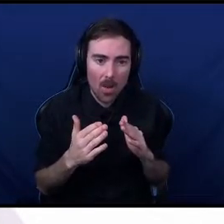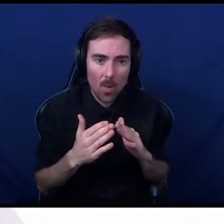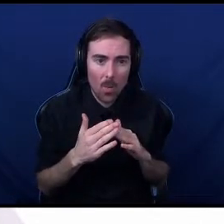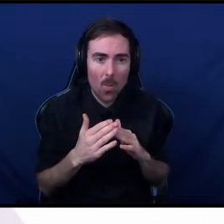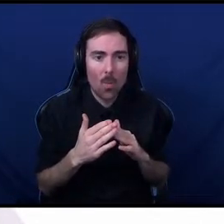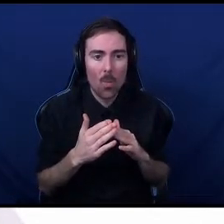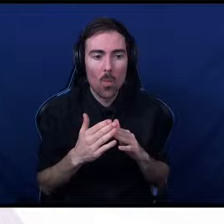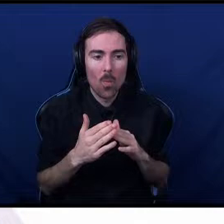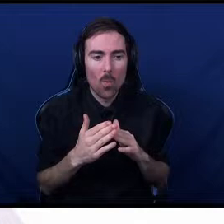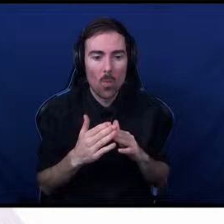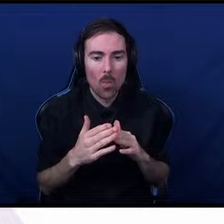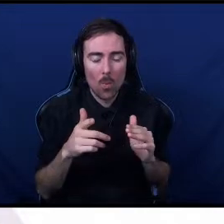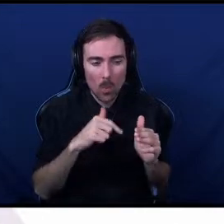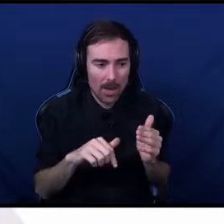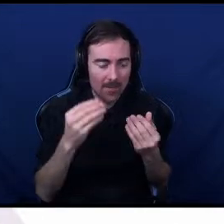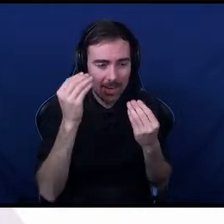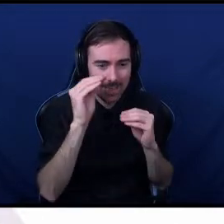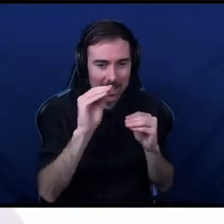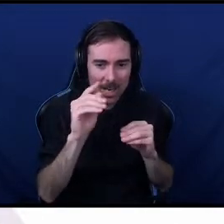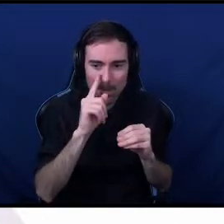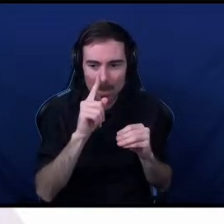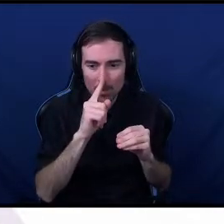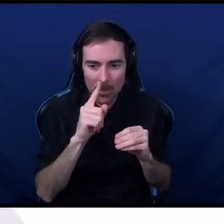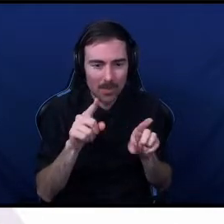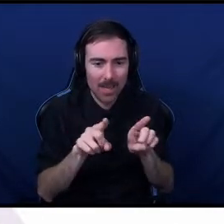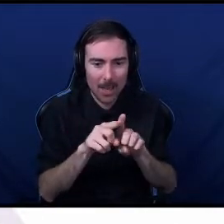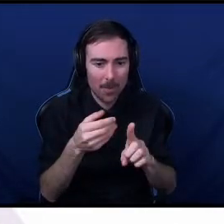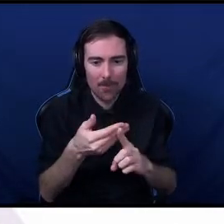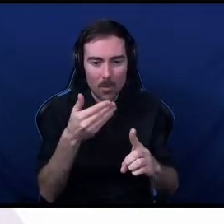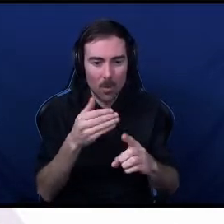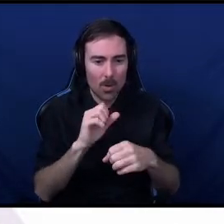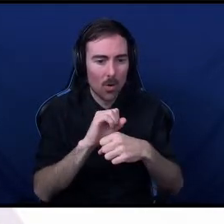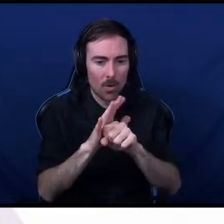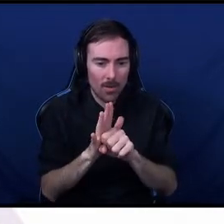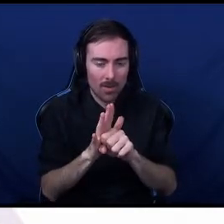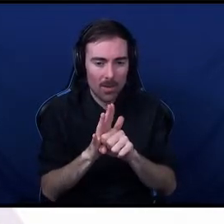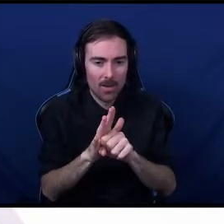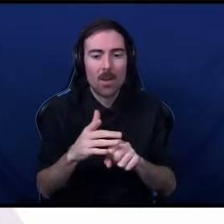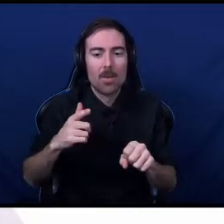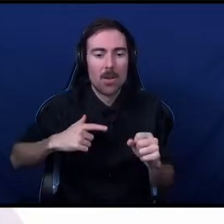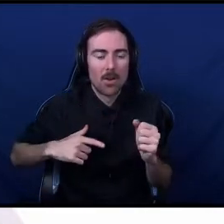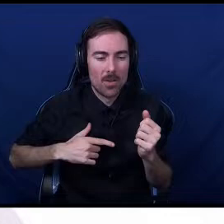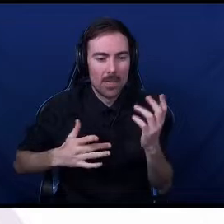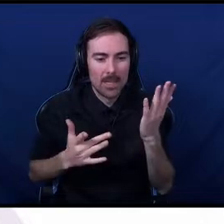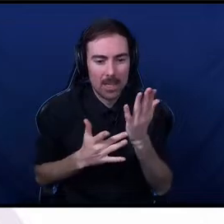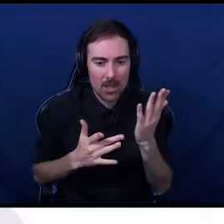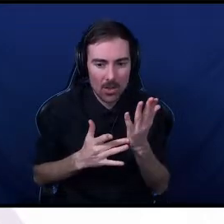the the pandemic while before because the technology and and that intellectual horsepower exists.